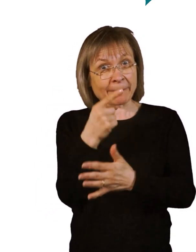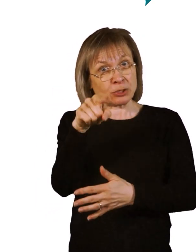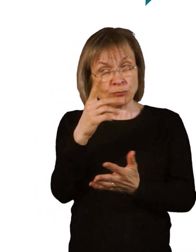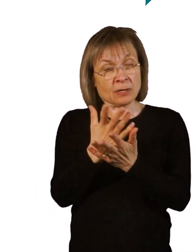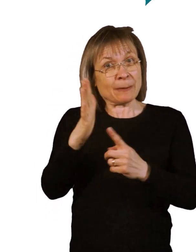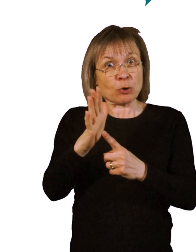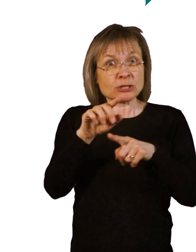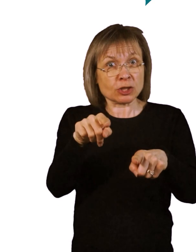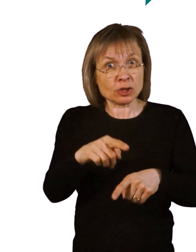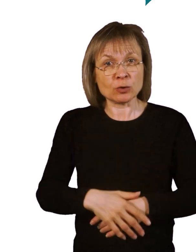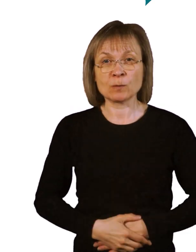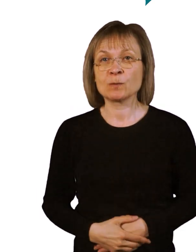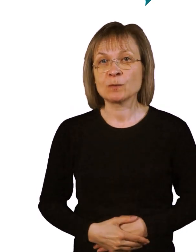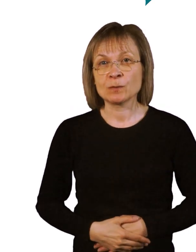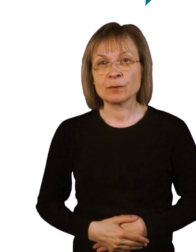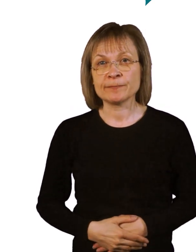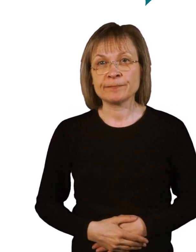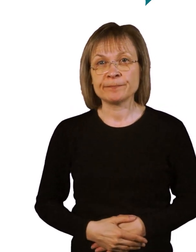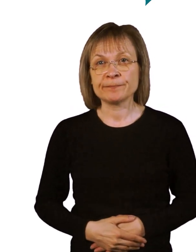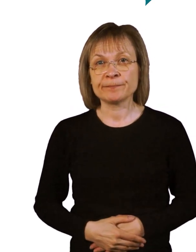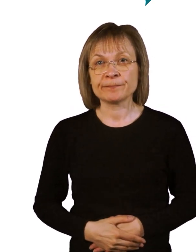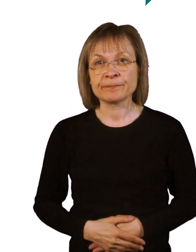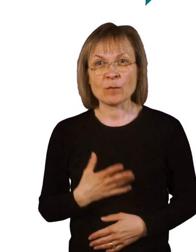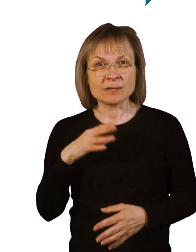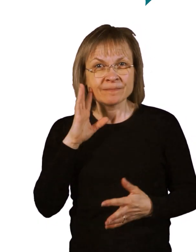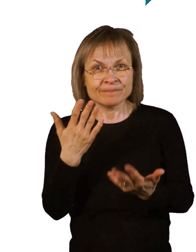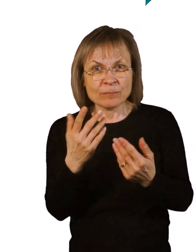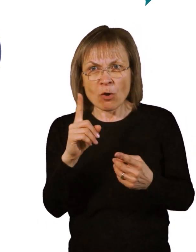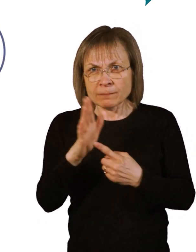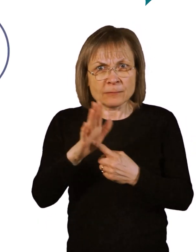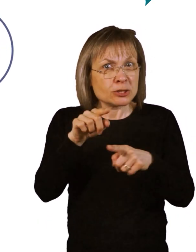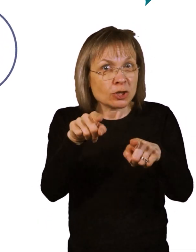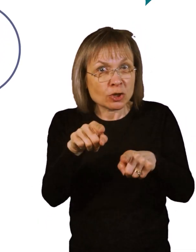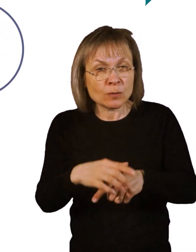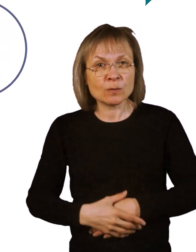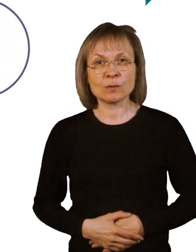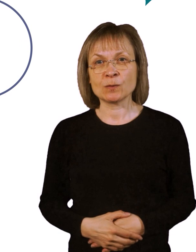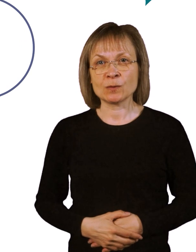that happened which is particularly important to you. We want to hear what matters most to you.